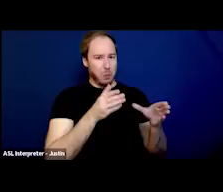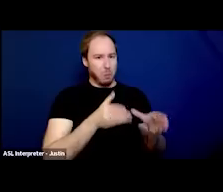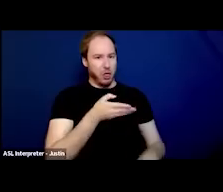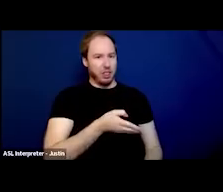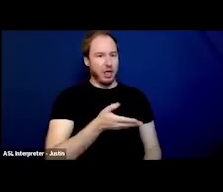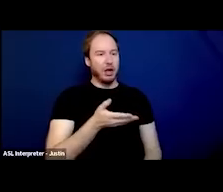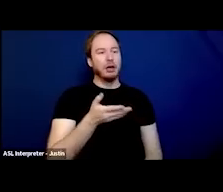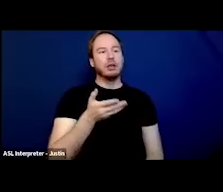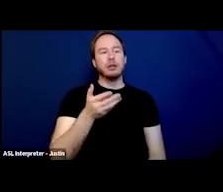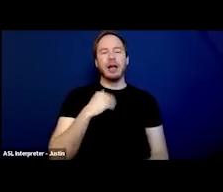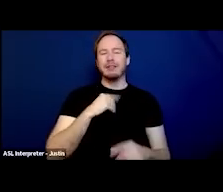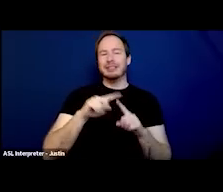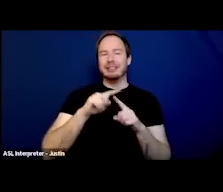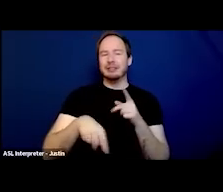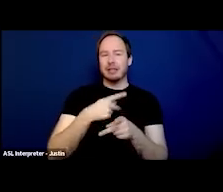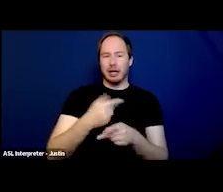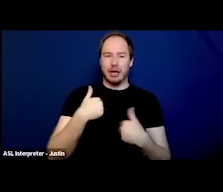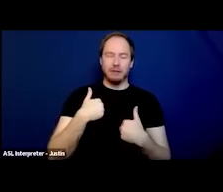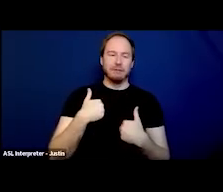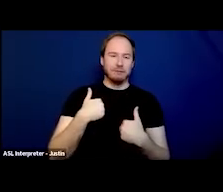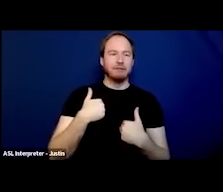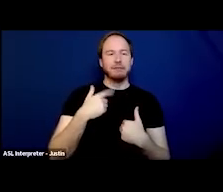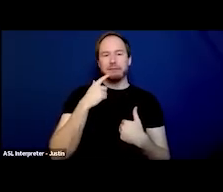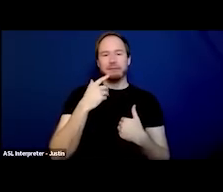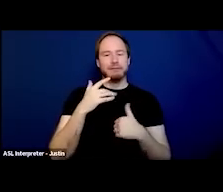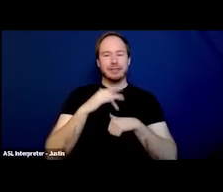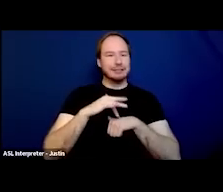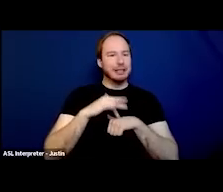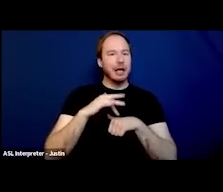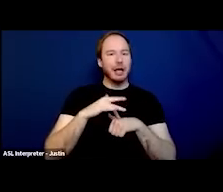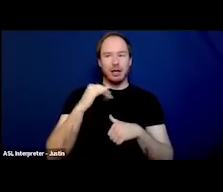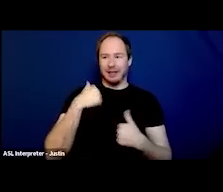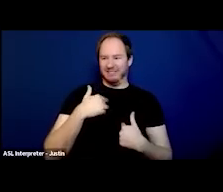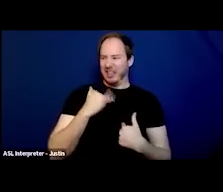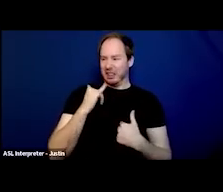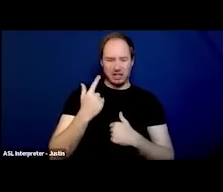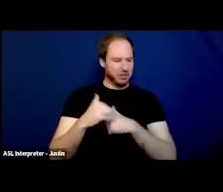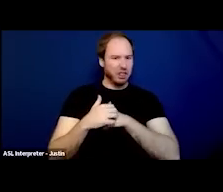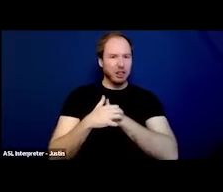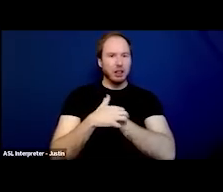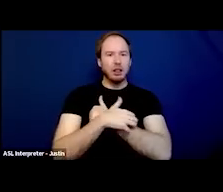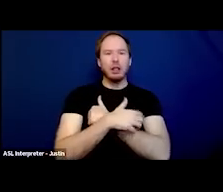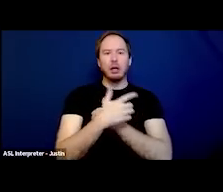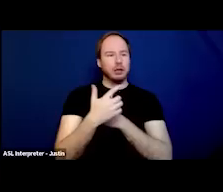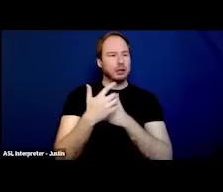There are other types of hallucinations too of course, like tactile hallucinations where someone might feel like something on their skin